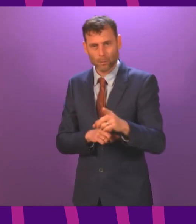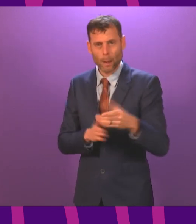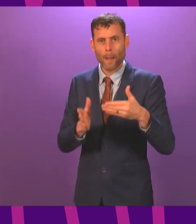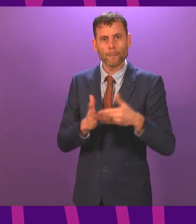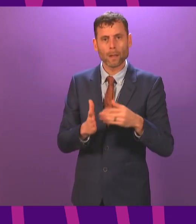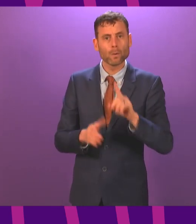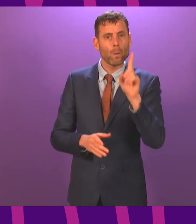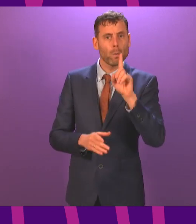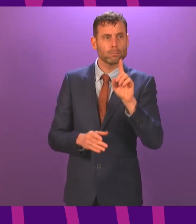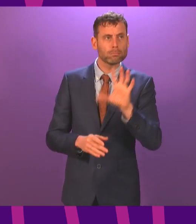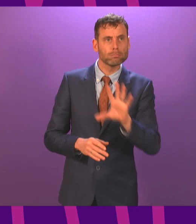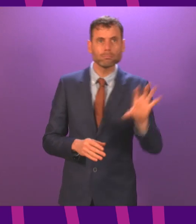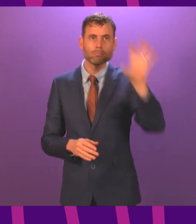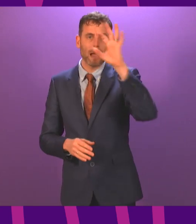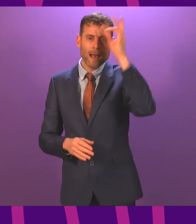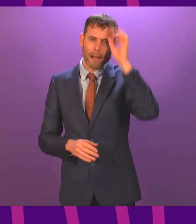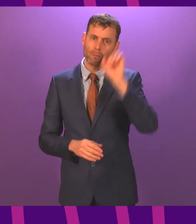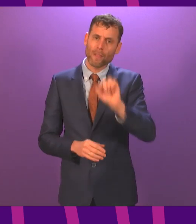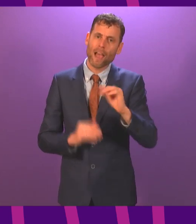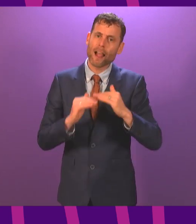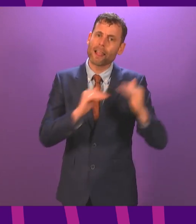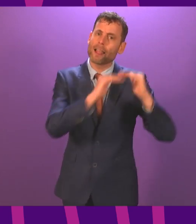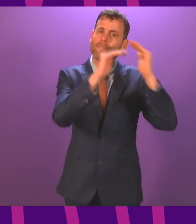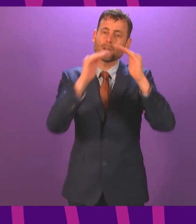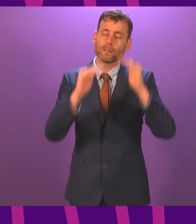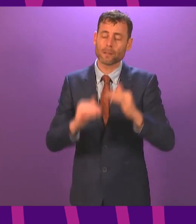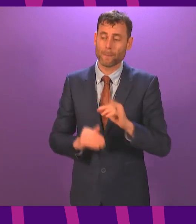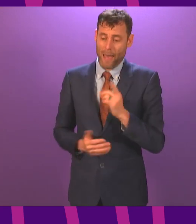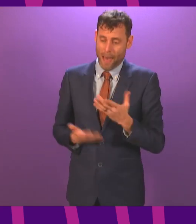that different councils will go into when they come out of level 4. I cannot say what